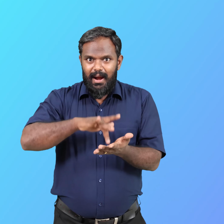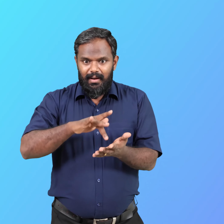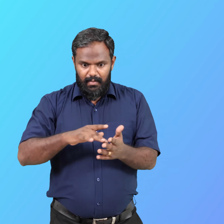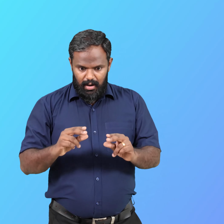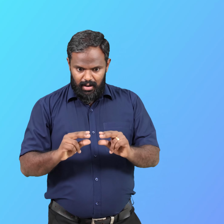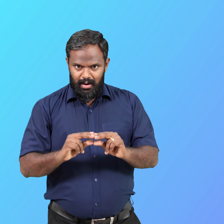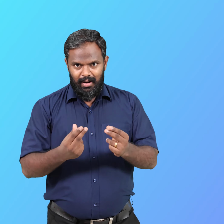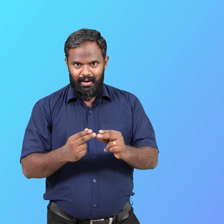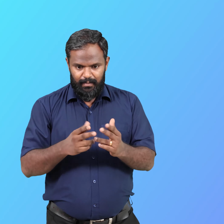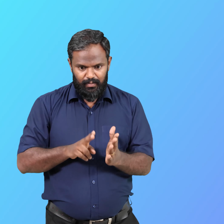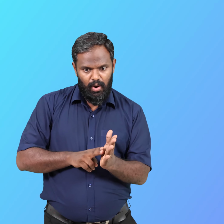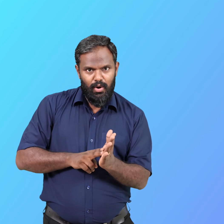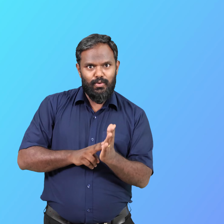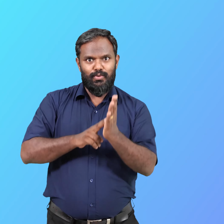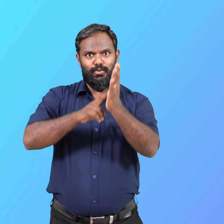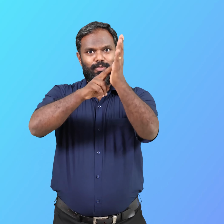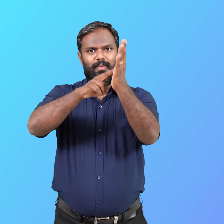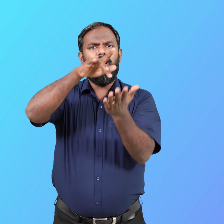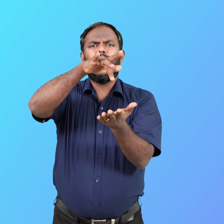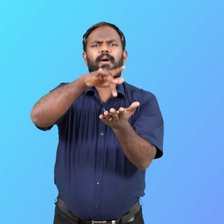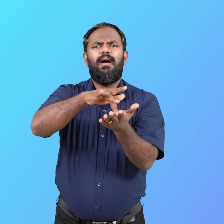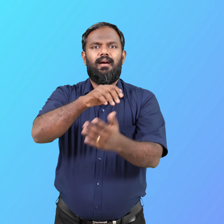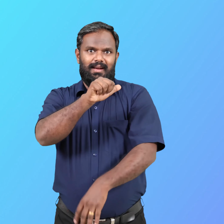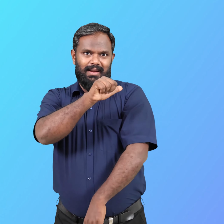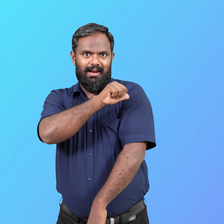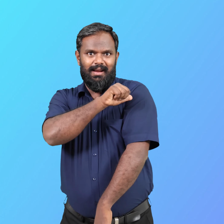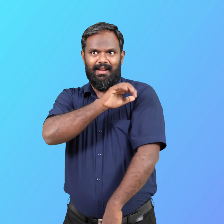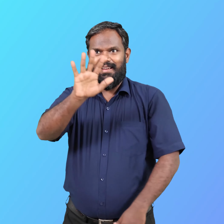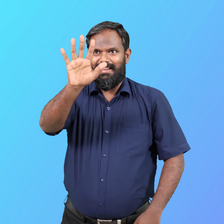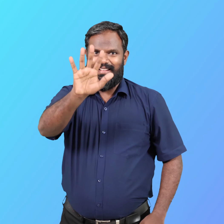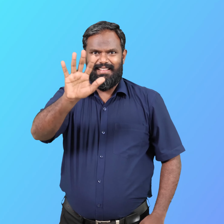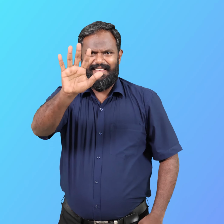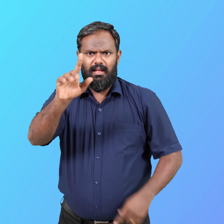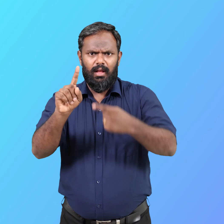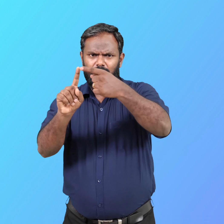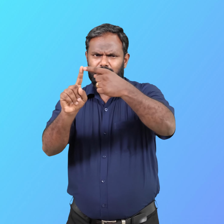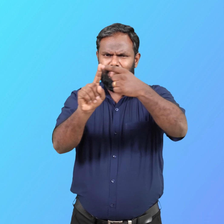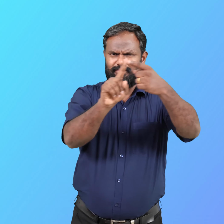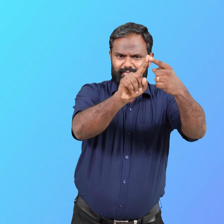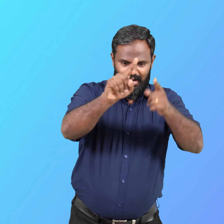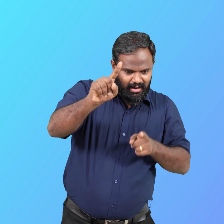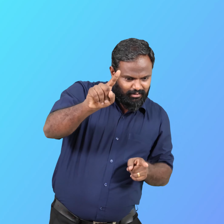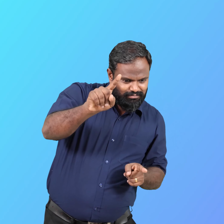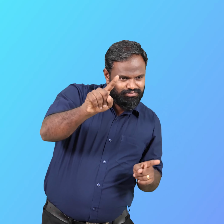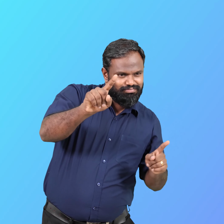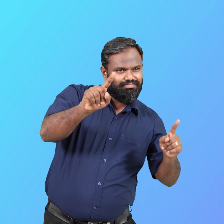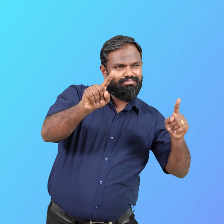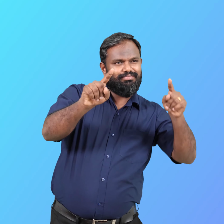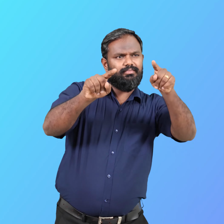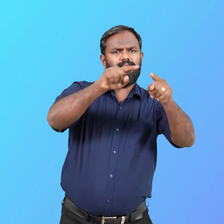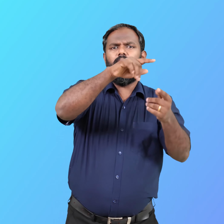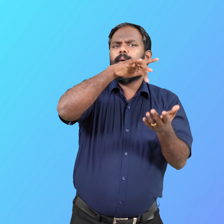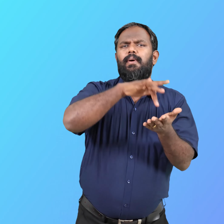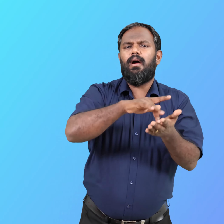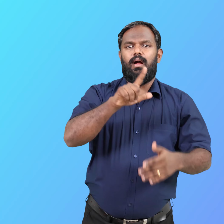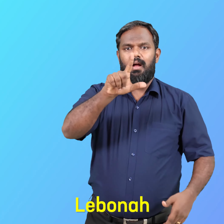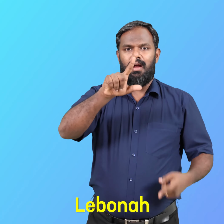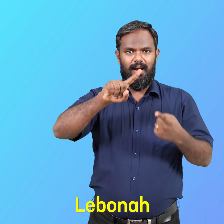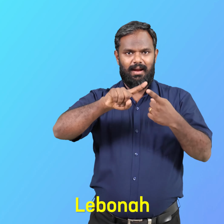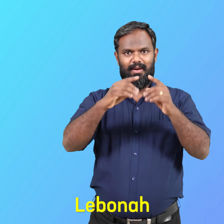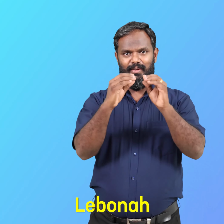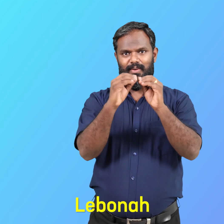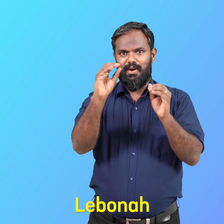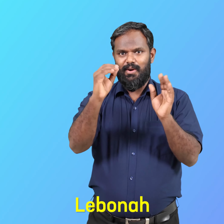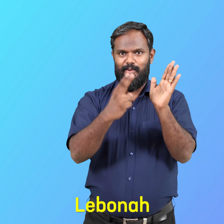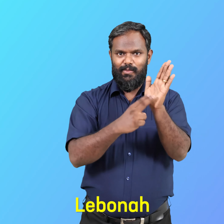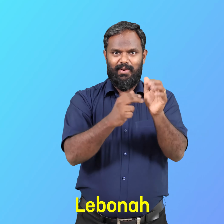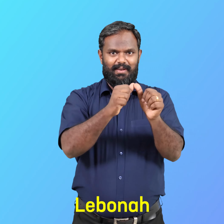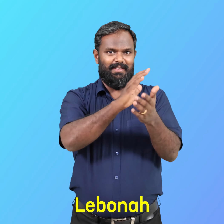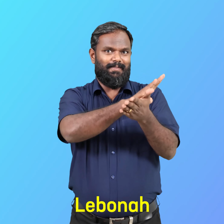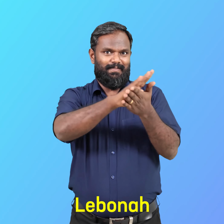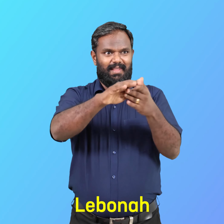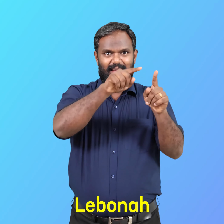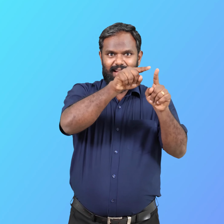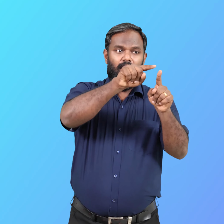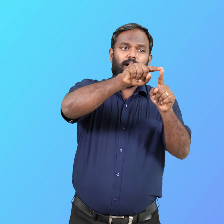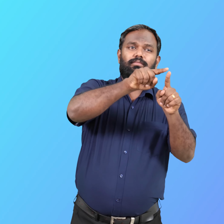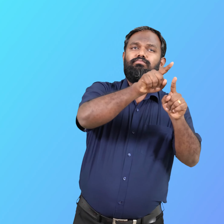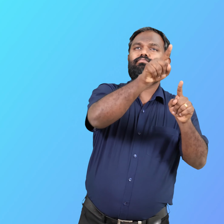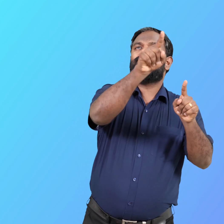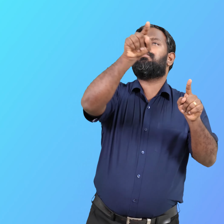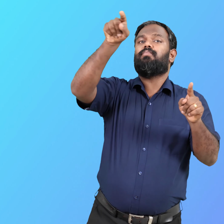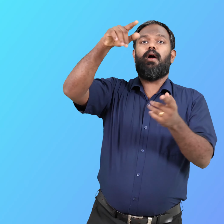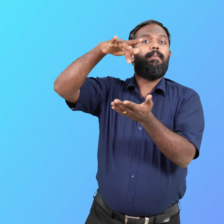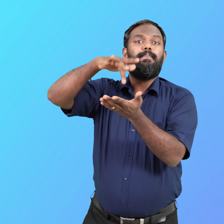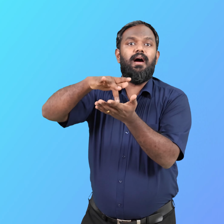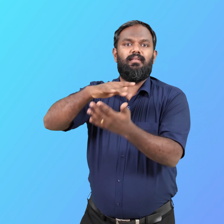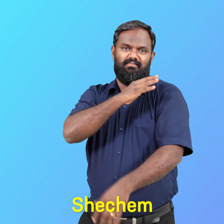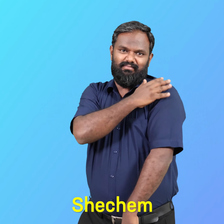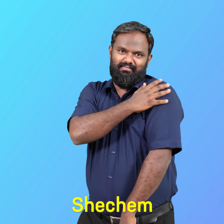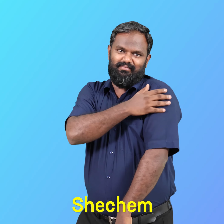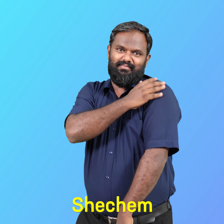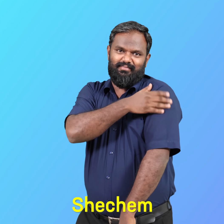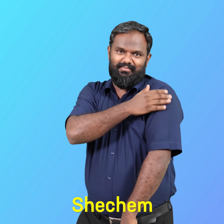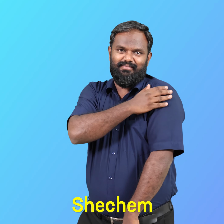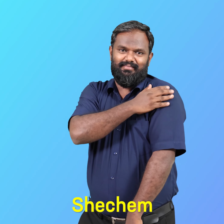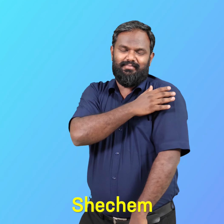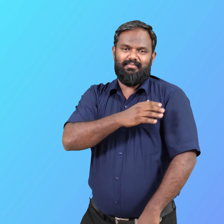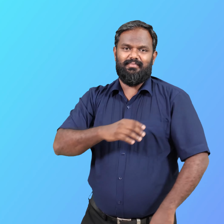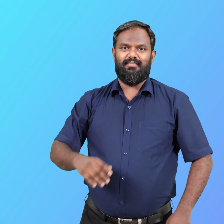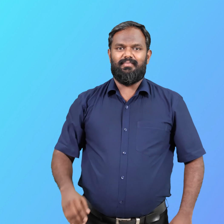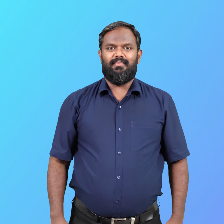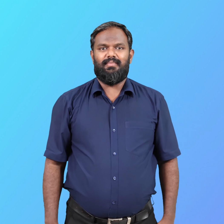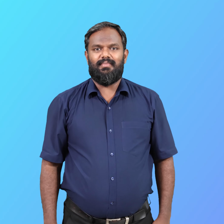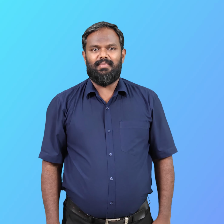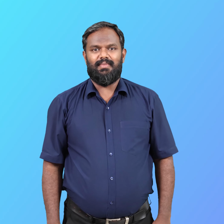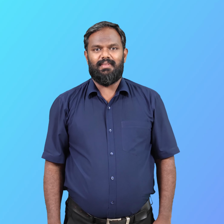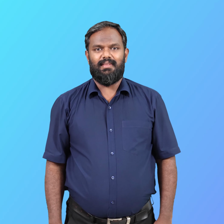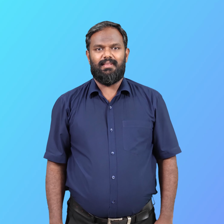(The city of Shiloh is north of the city of Bethel and east of the road that goes from Bethel to Shechem. And it is also to the south of the city of Lebonah.)